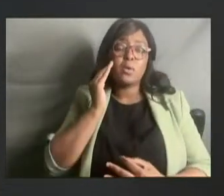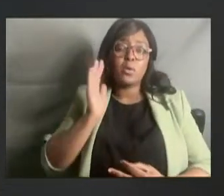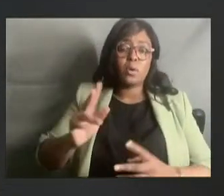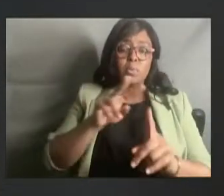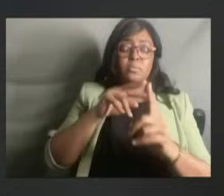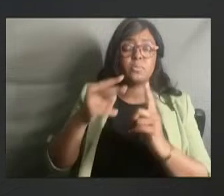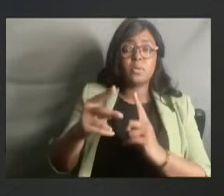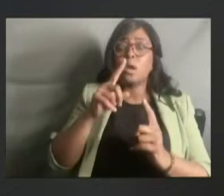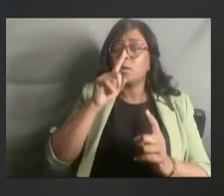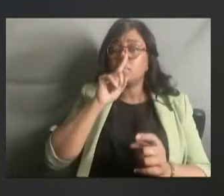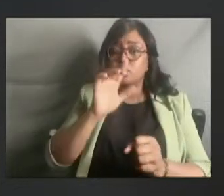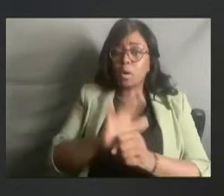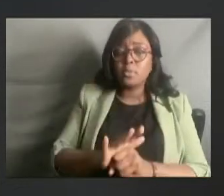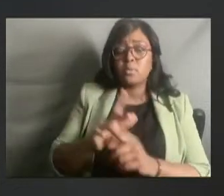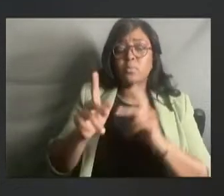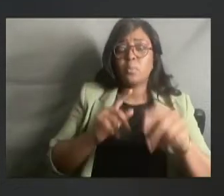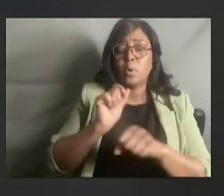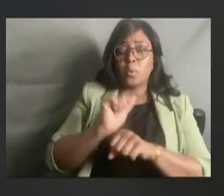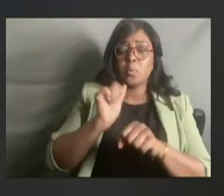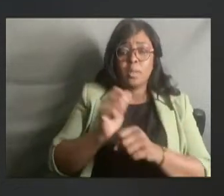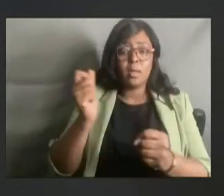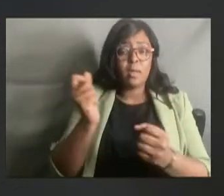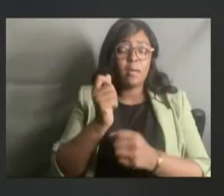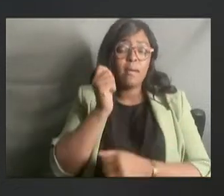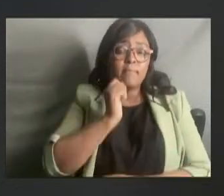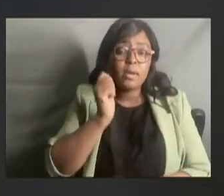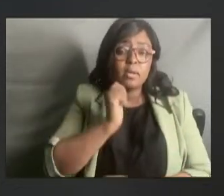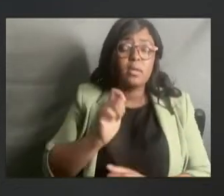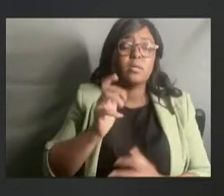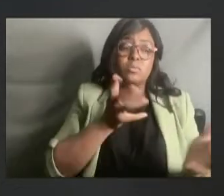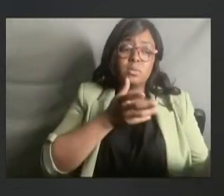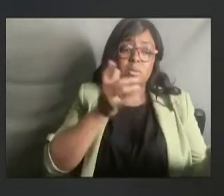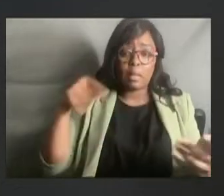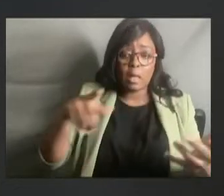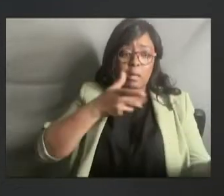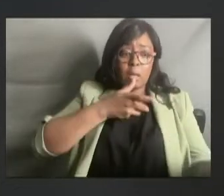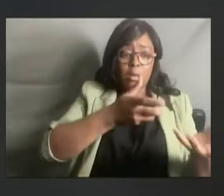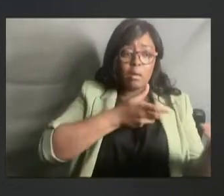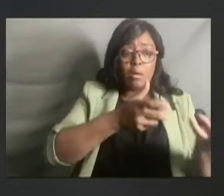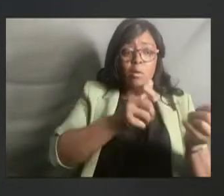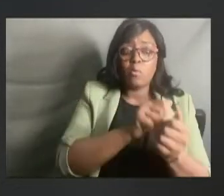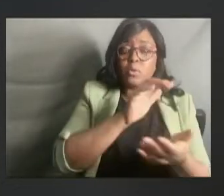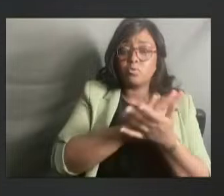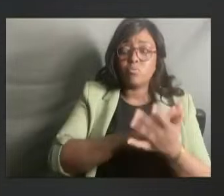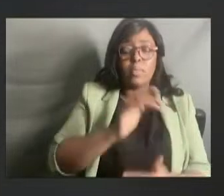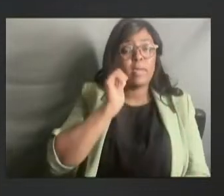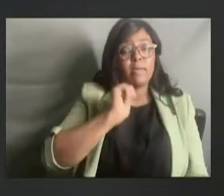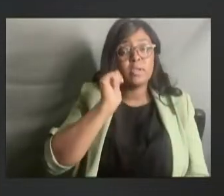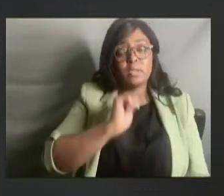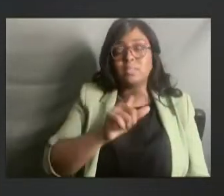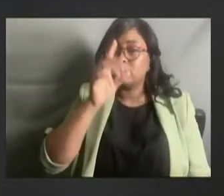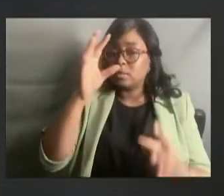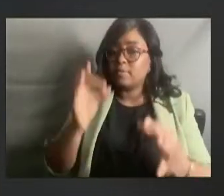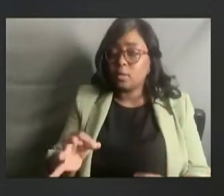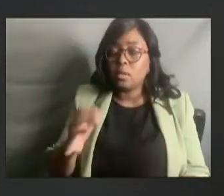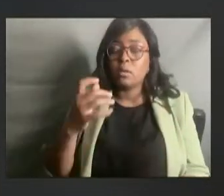absolutely hear where you're coming from. I can promise you that the folks that I work with